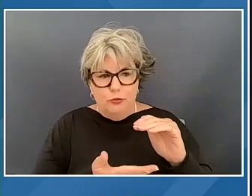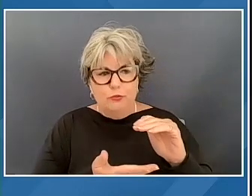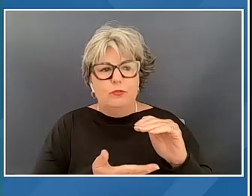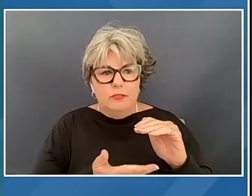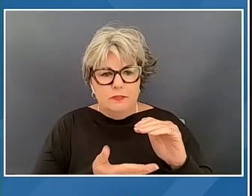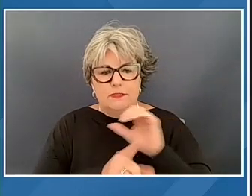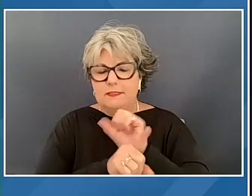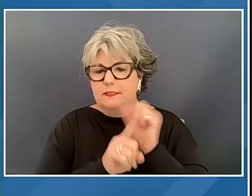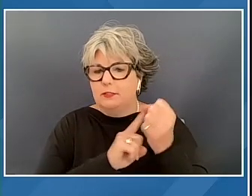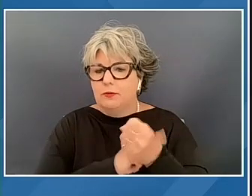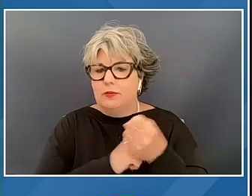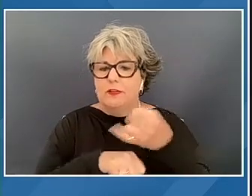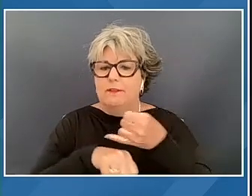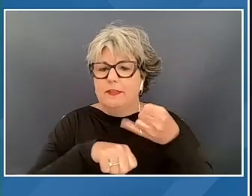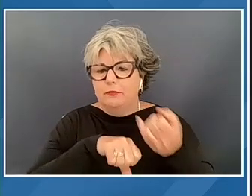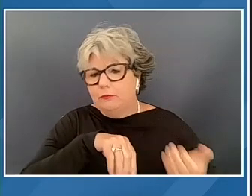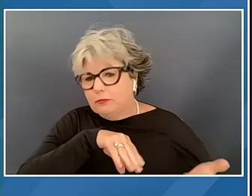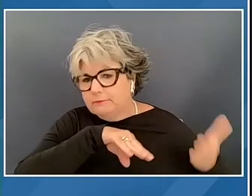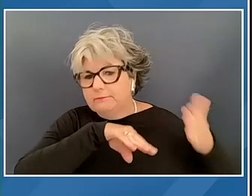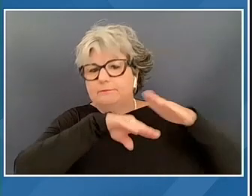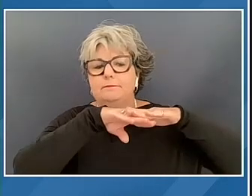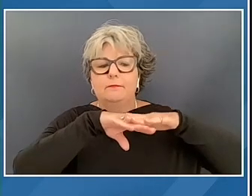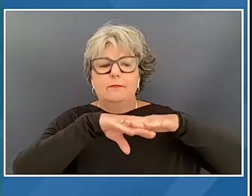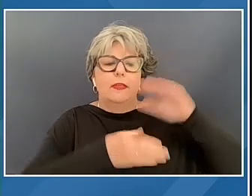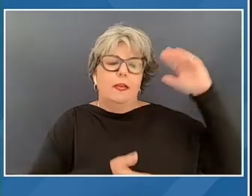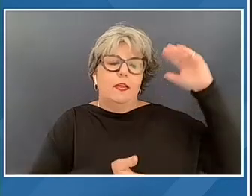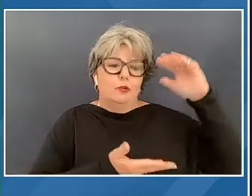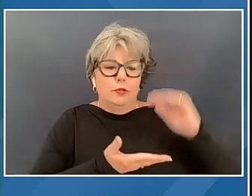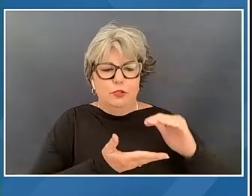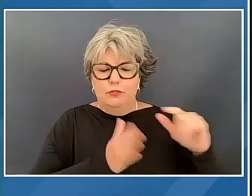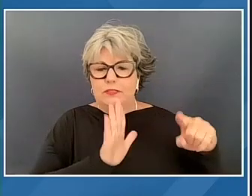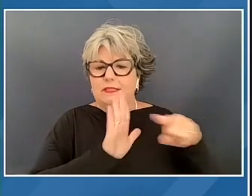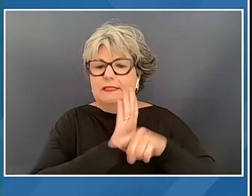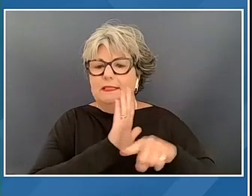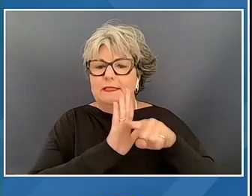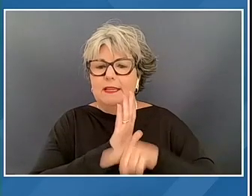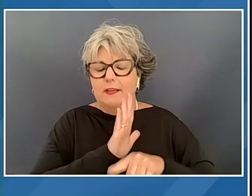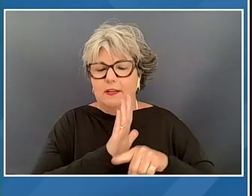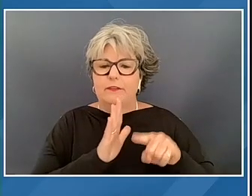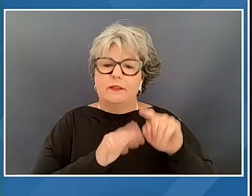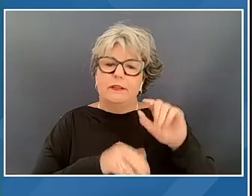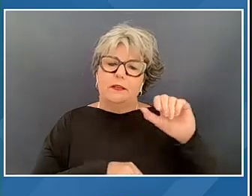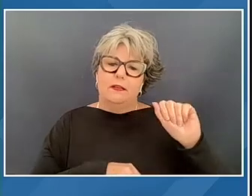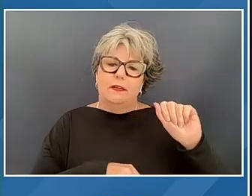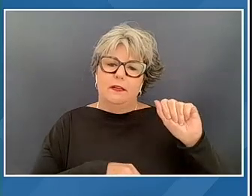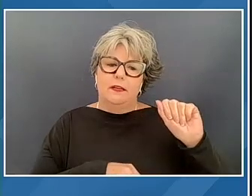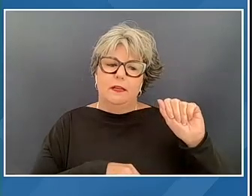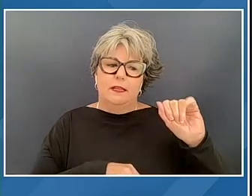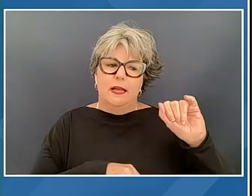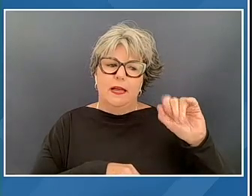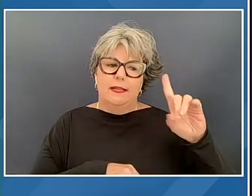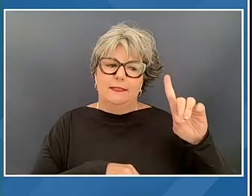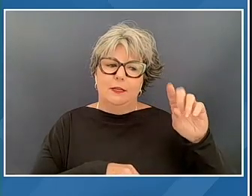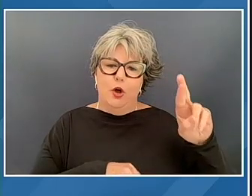capitalization and to reduce negative amortization in IDR plans. However, that still leaves millions of